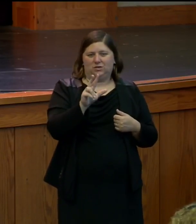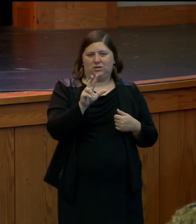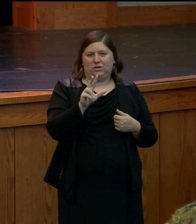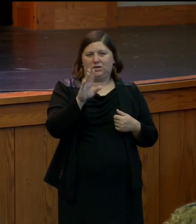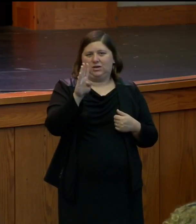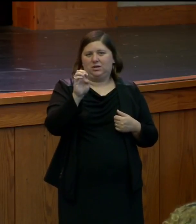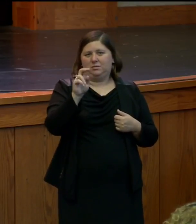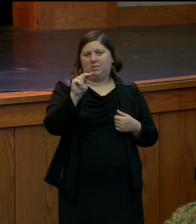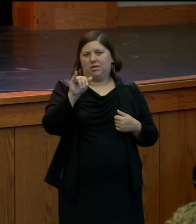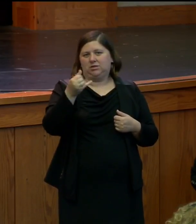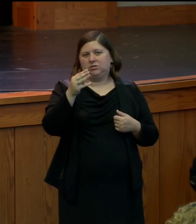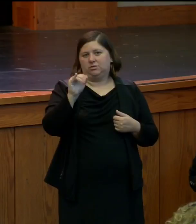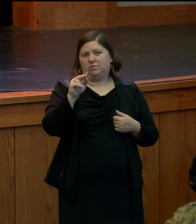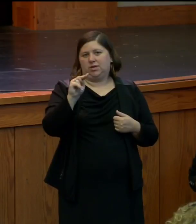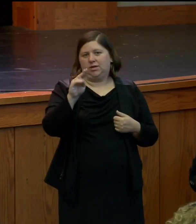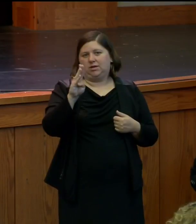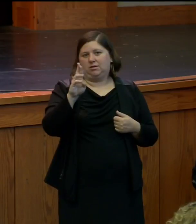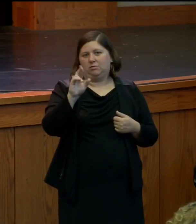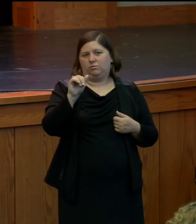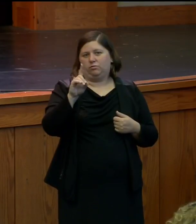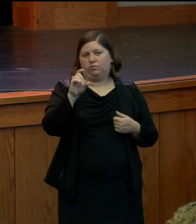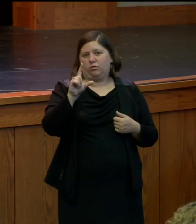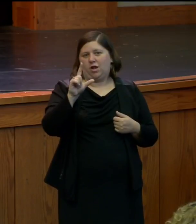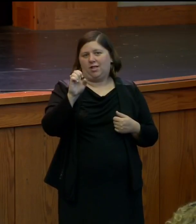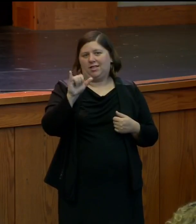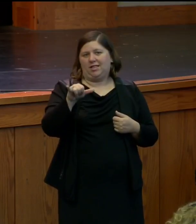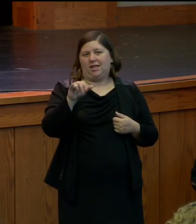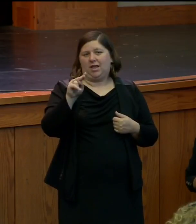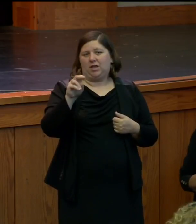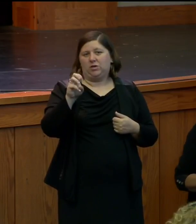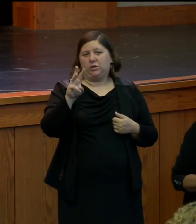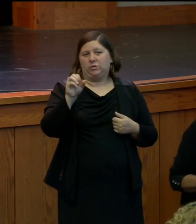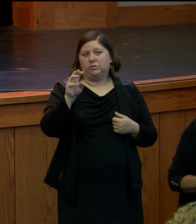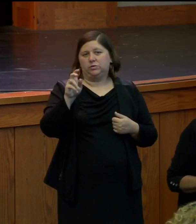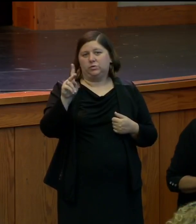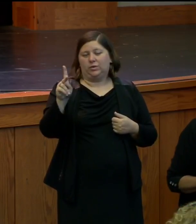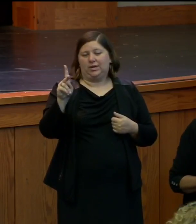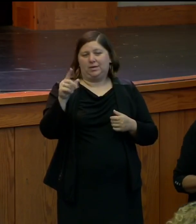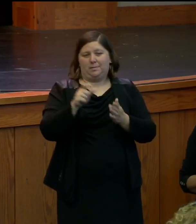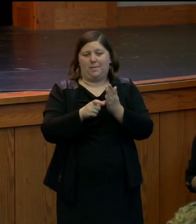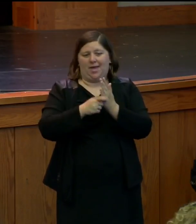BRADLEY OF NEWSWEEK MAGAZINE AND I WORKED THERE FOR 37 YEARS.